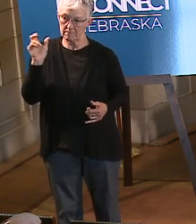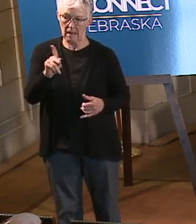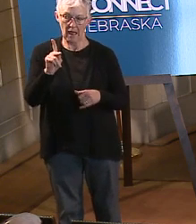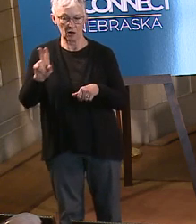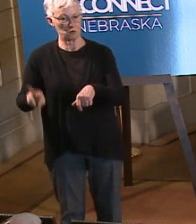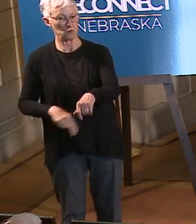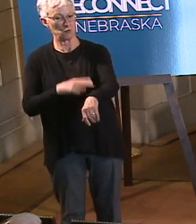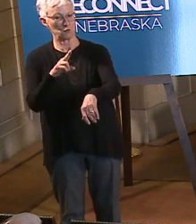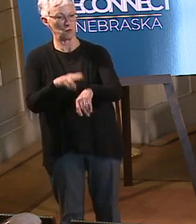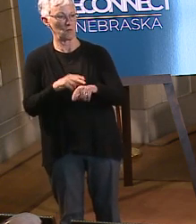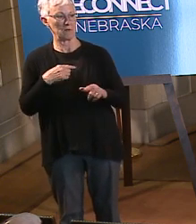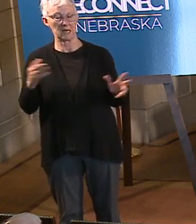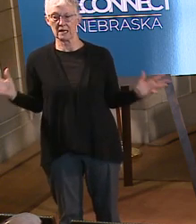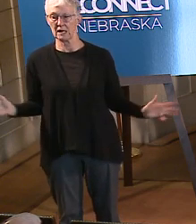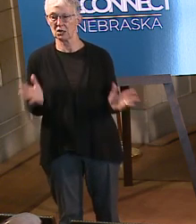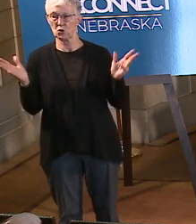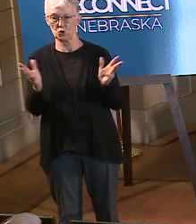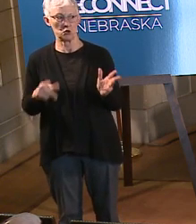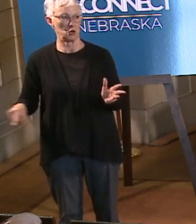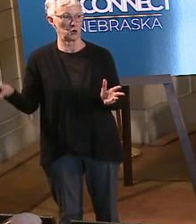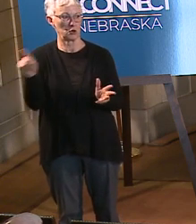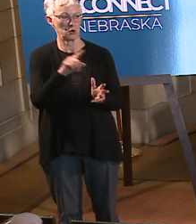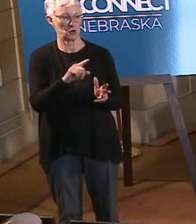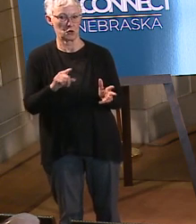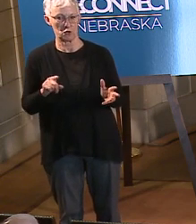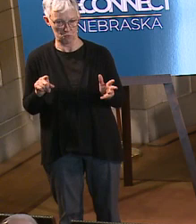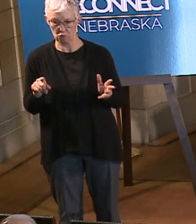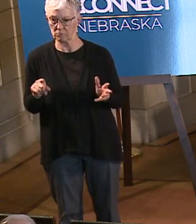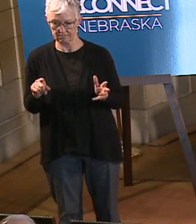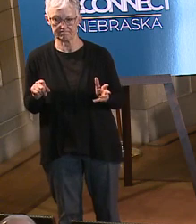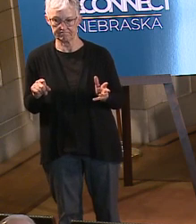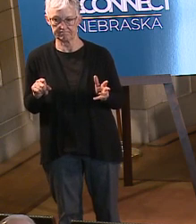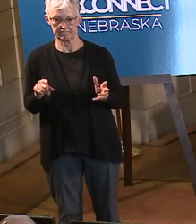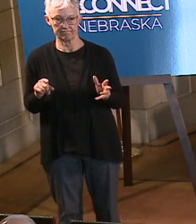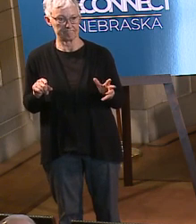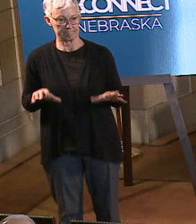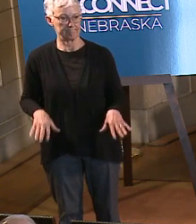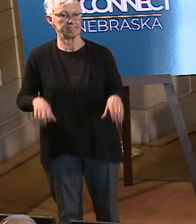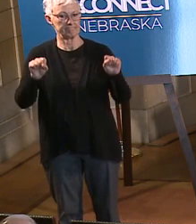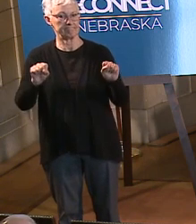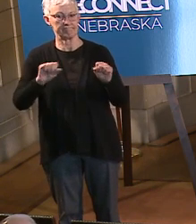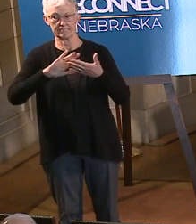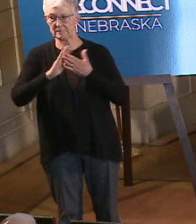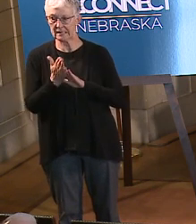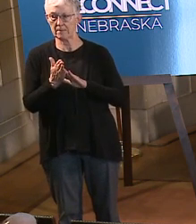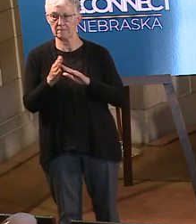ADDITIONALLY, THE STATE BEGINS TO OPEN BACK UP AND LIFE CAN